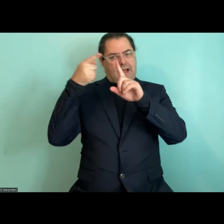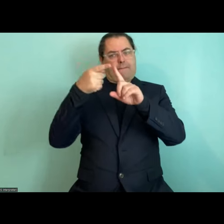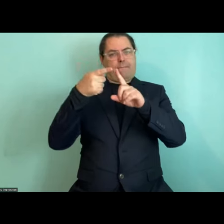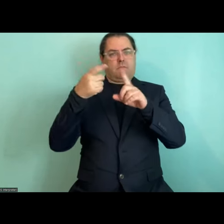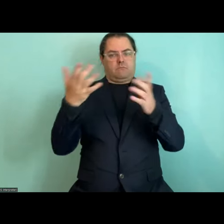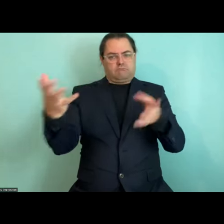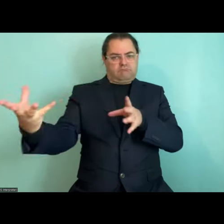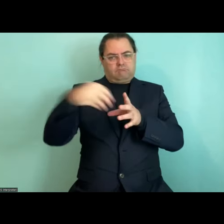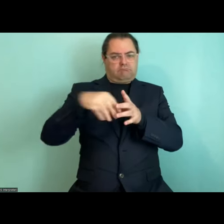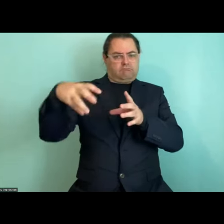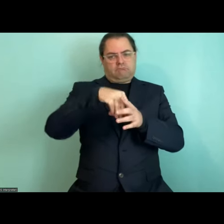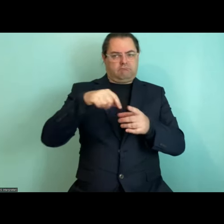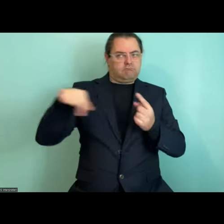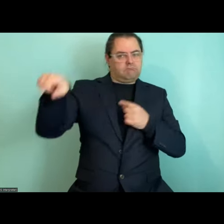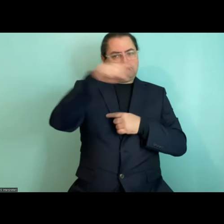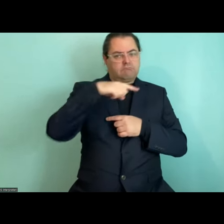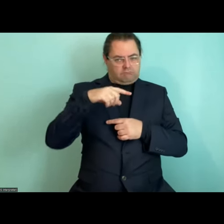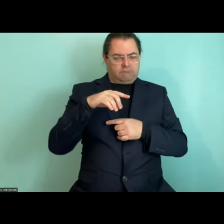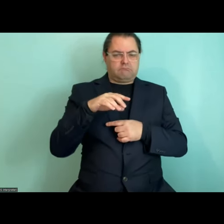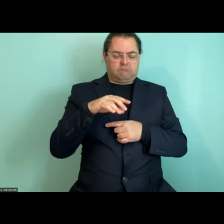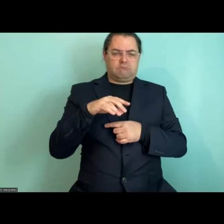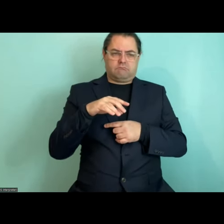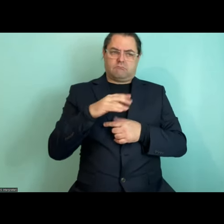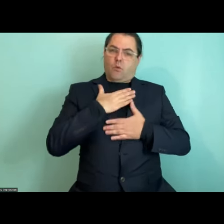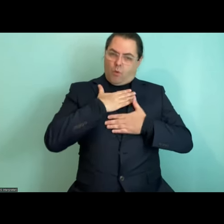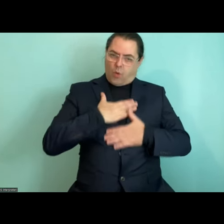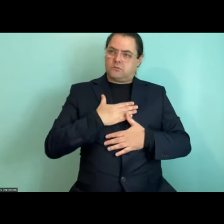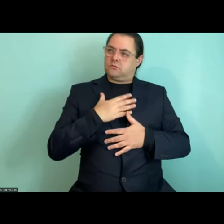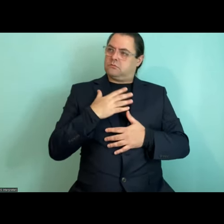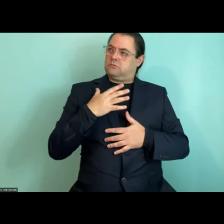lays off the pieces in different sectors activity looks like he's the one kid.